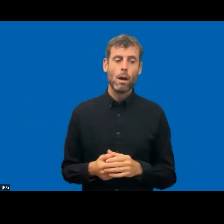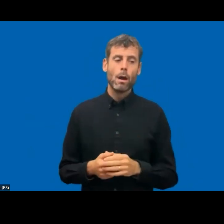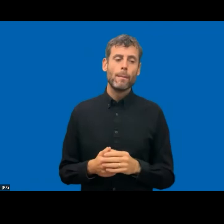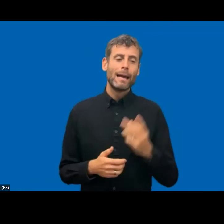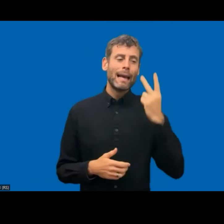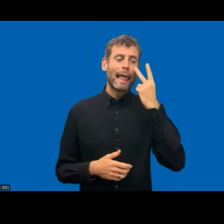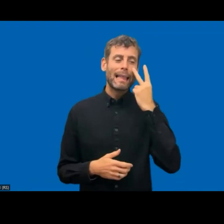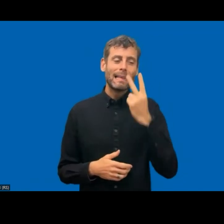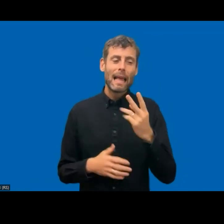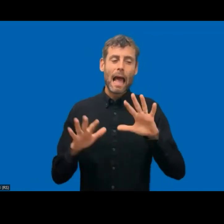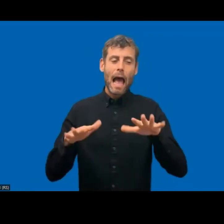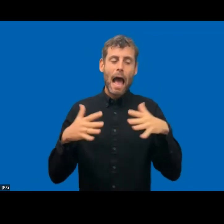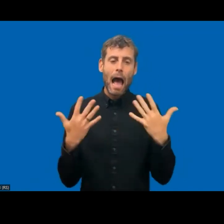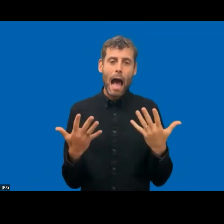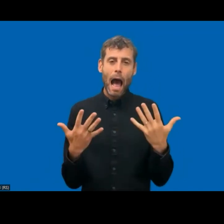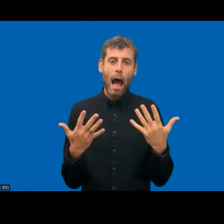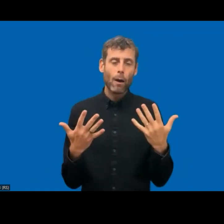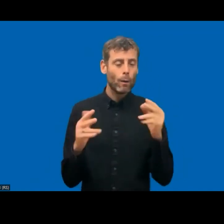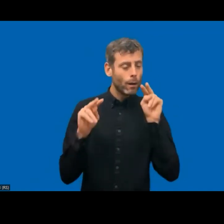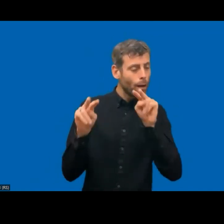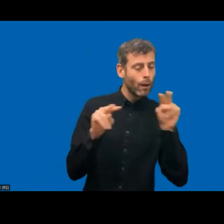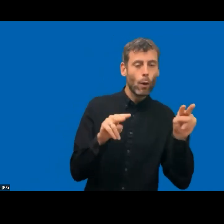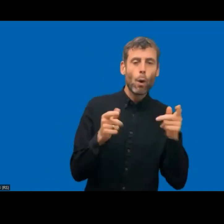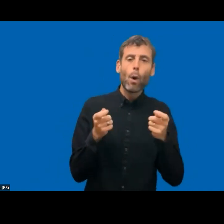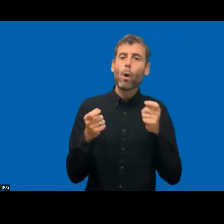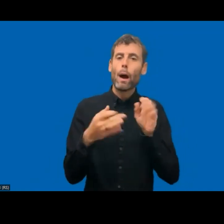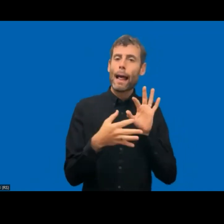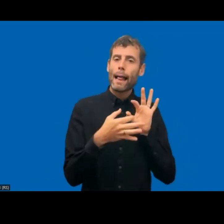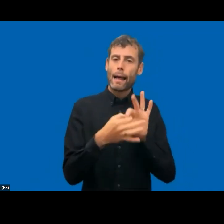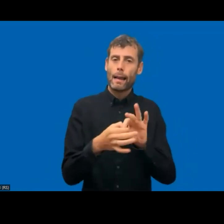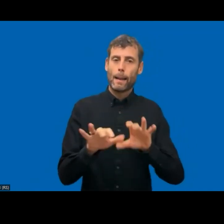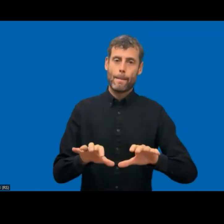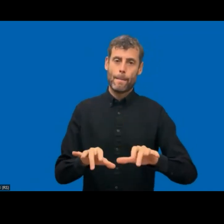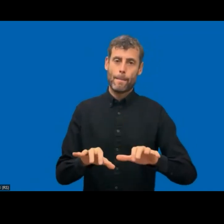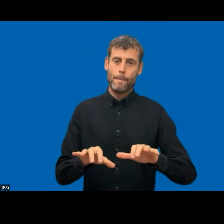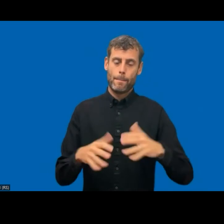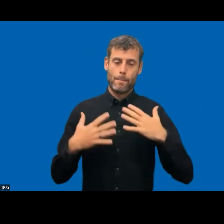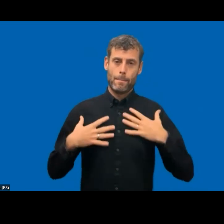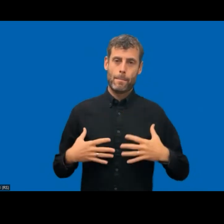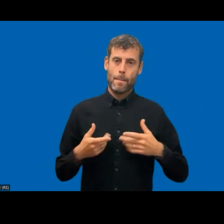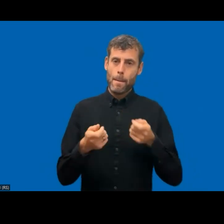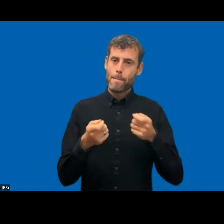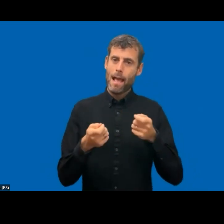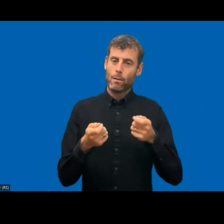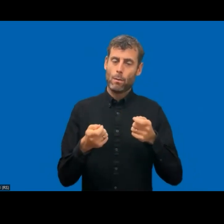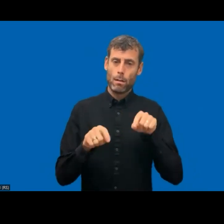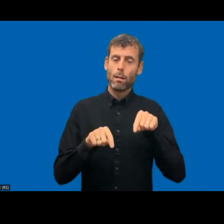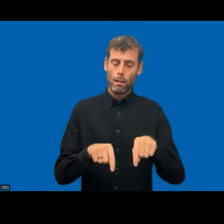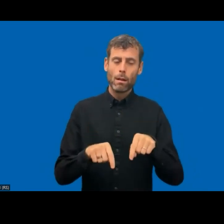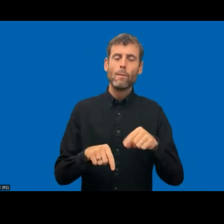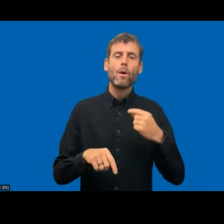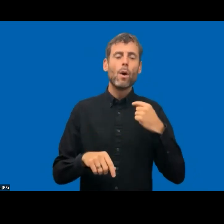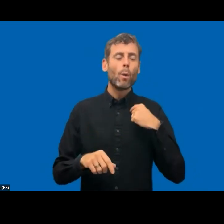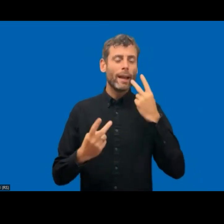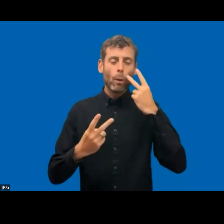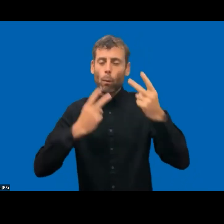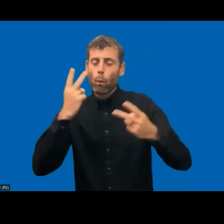about that, but our approach has been risk-based. What that means is we have targeted our controls